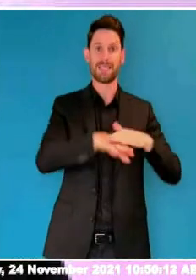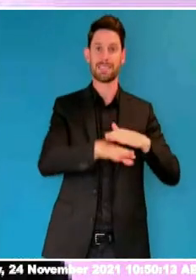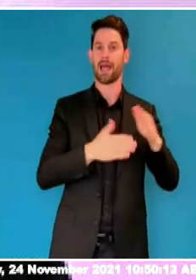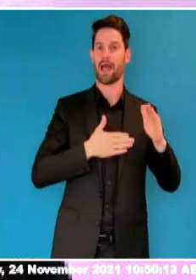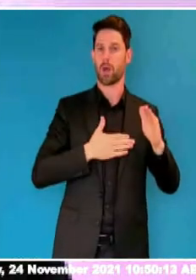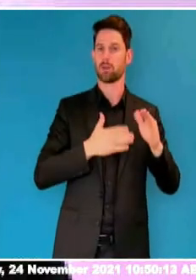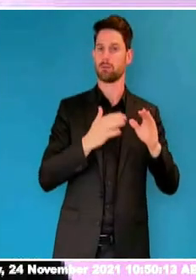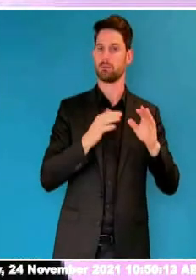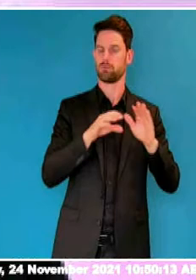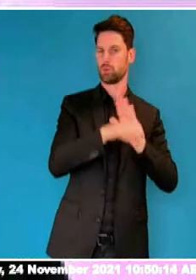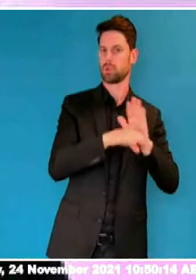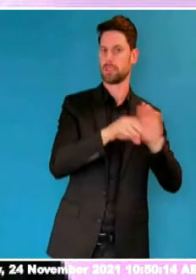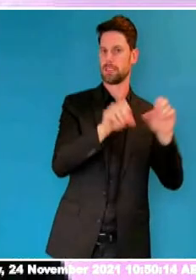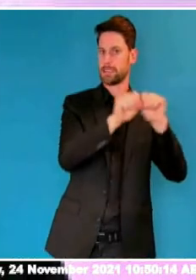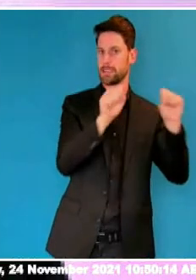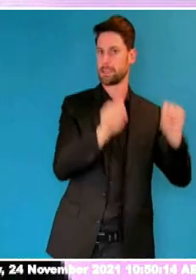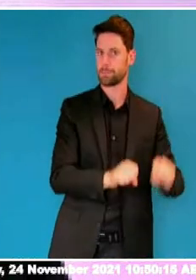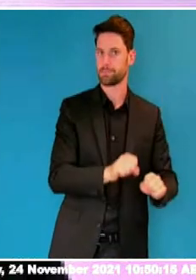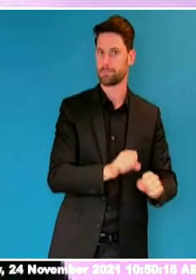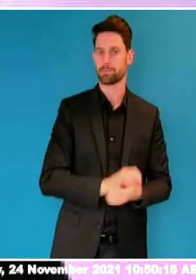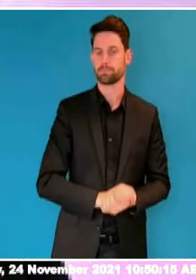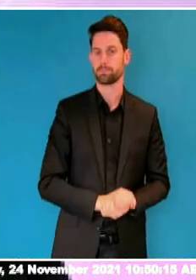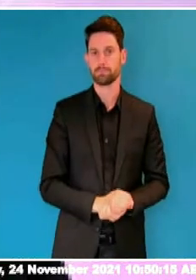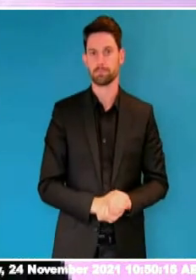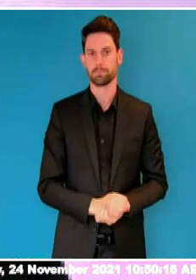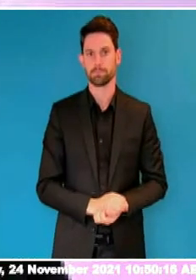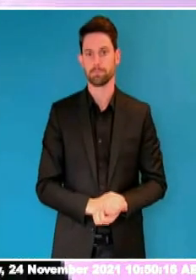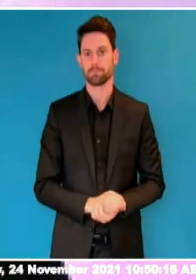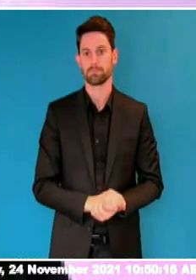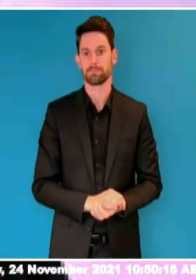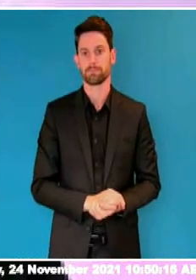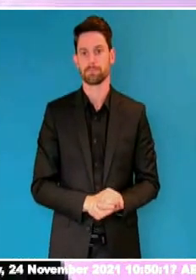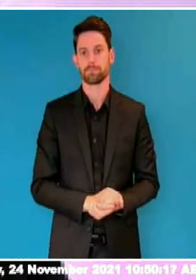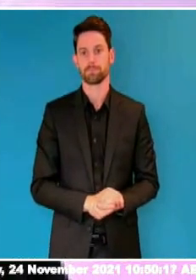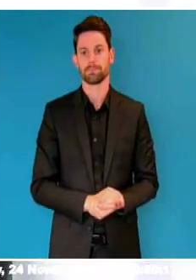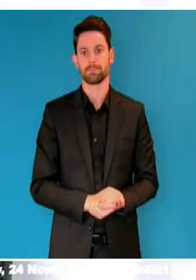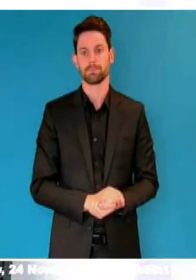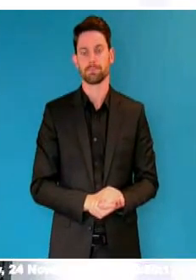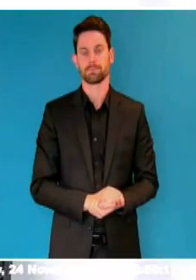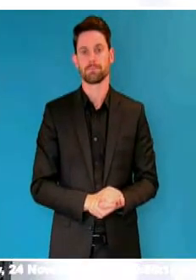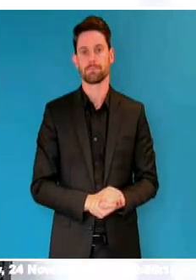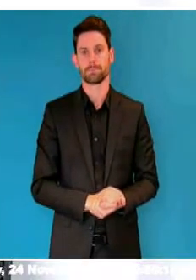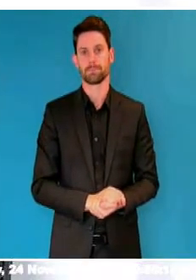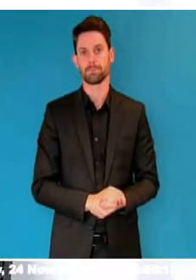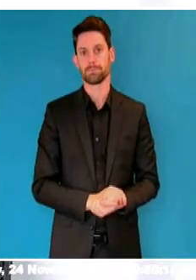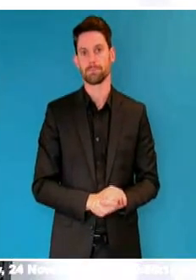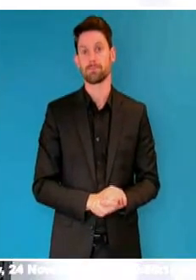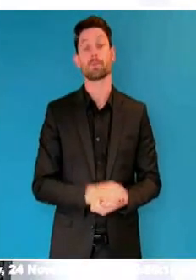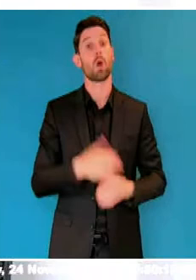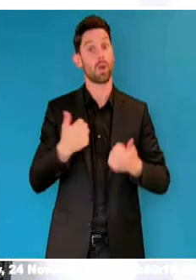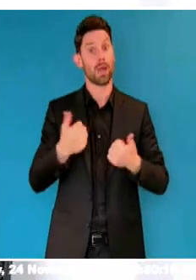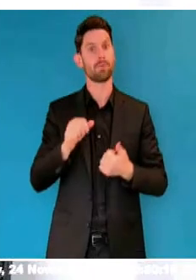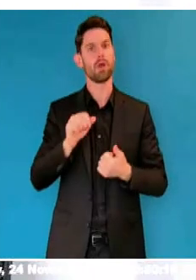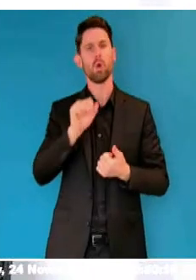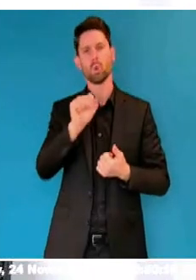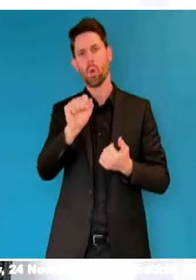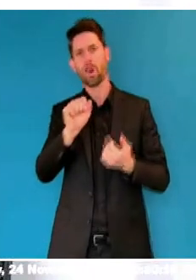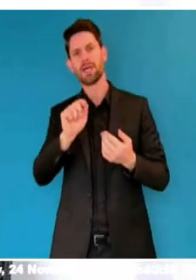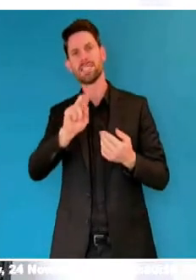In your supplementary statement, so this is on page 4 in the paragraph